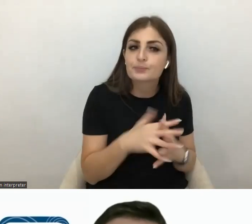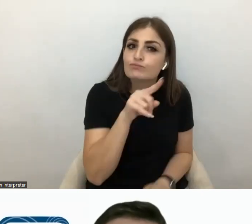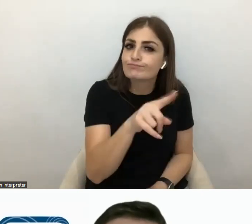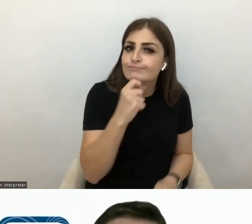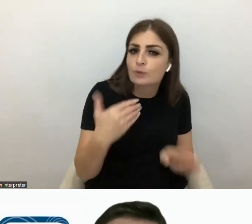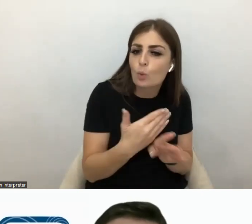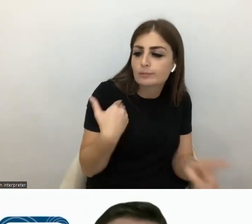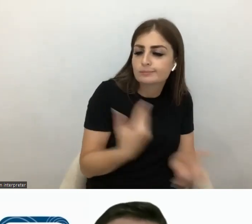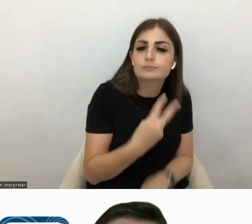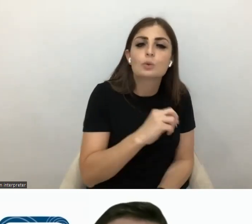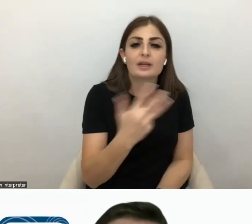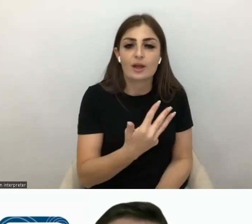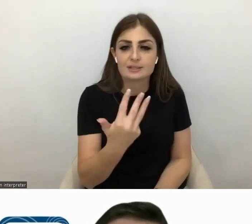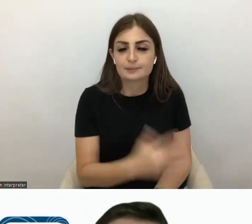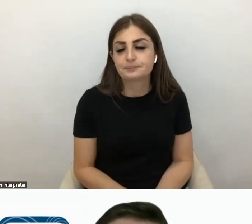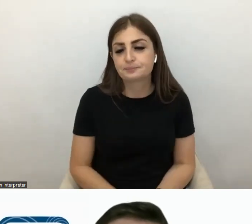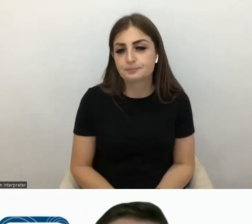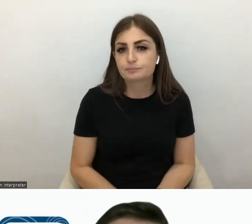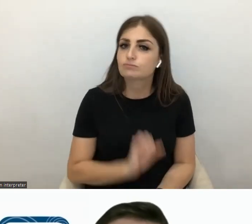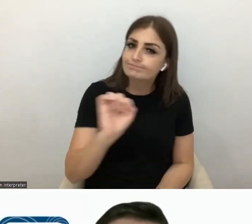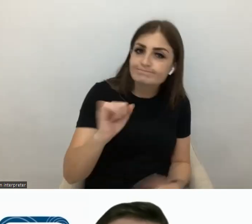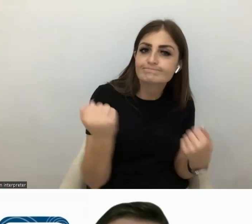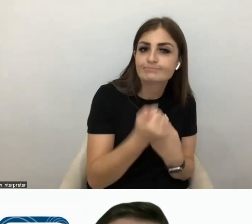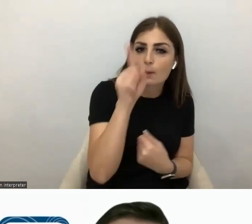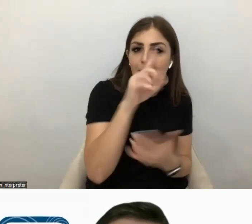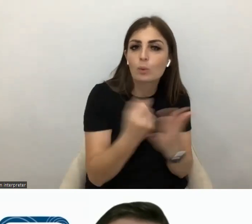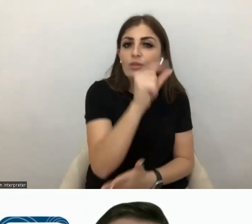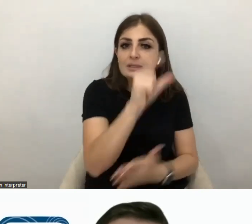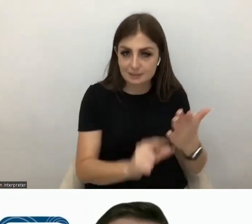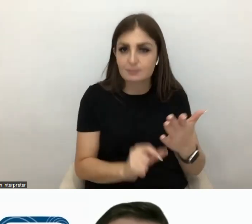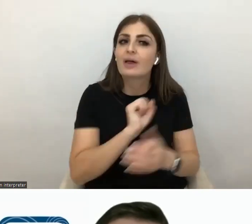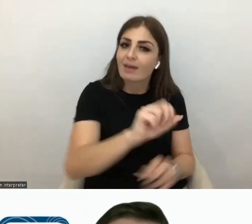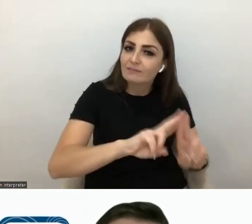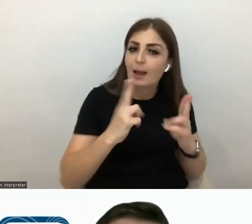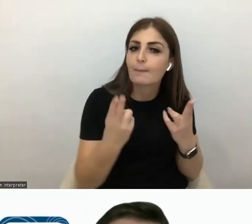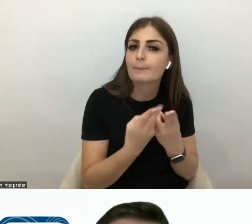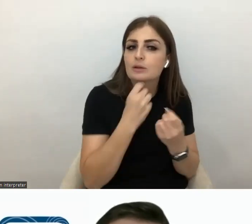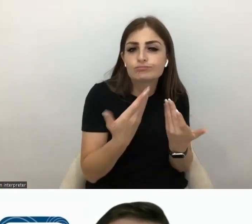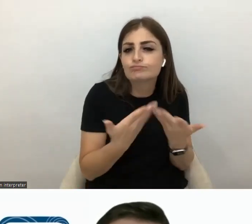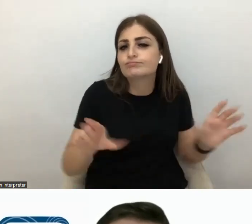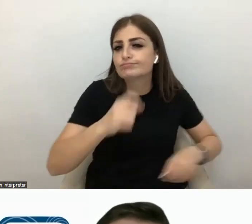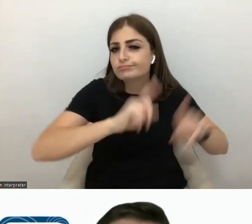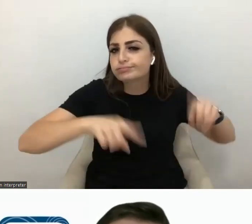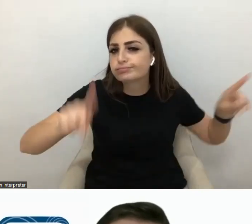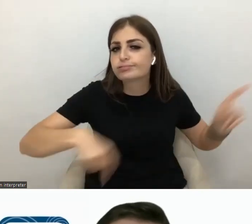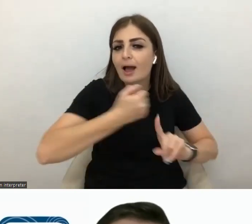since 2019. Sam assists people with disabilities and their families with a wide range of advocacy issues